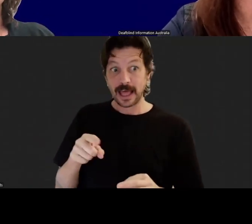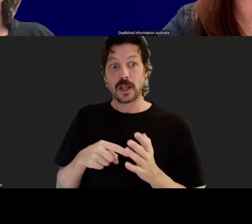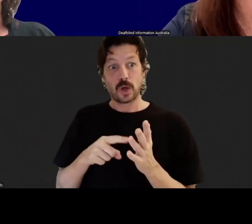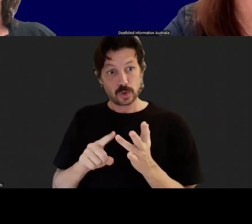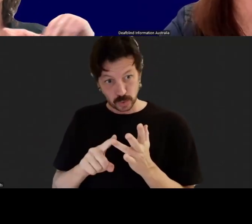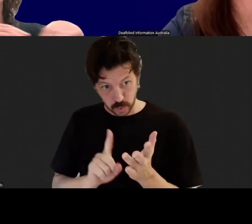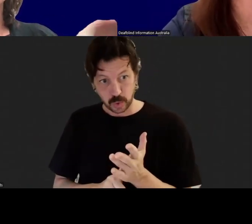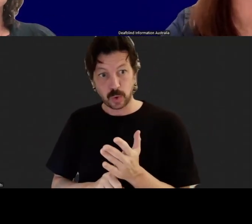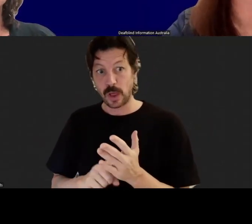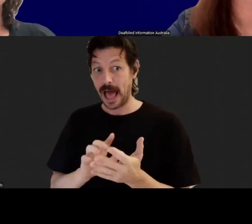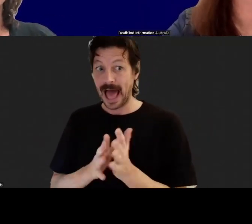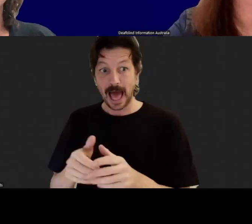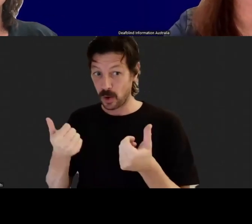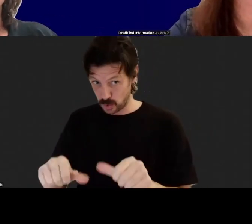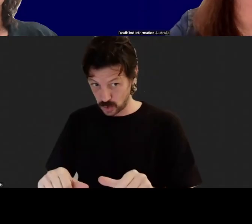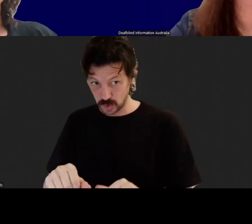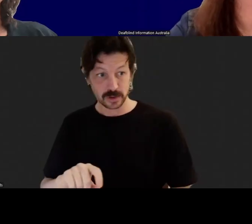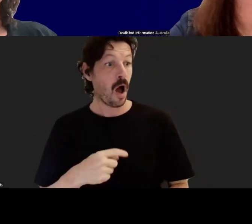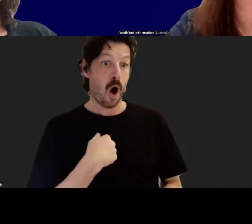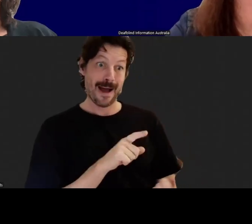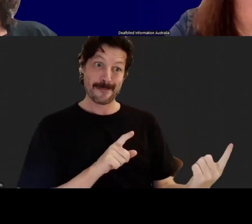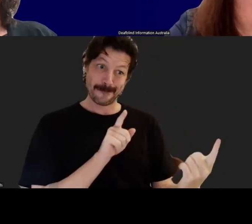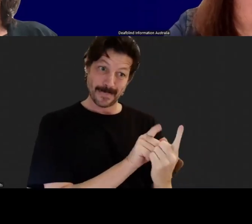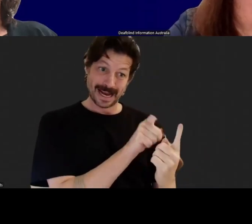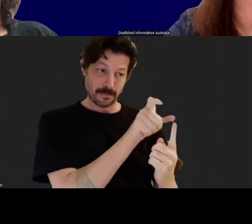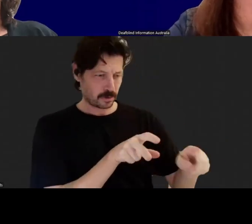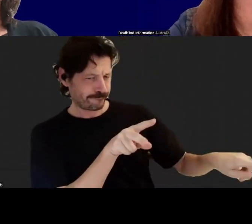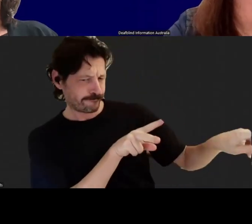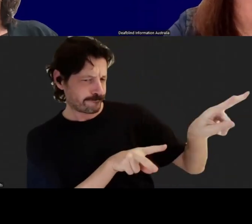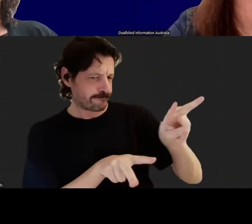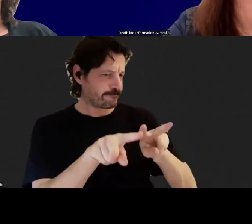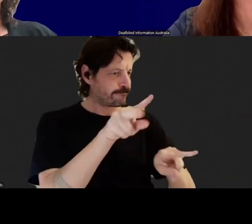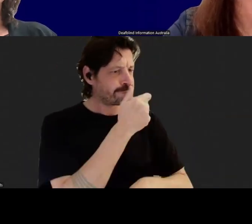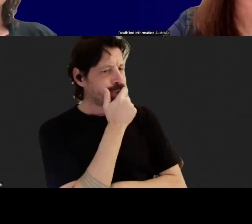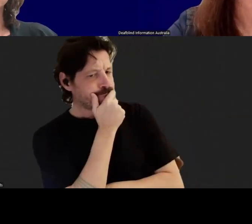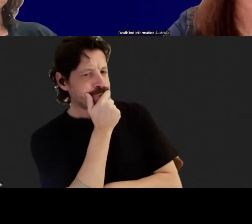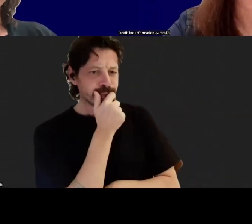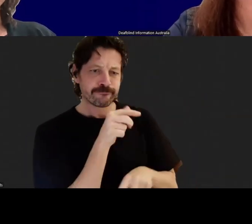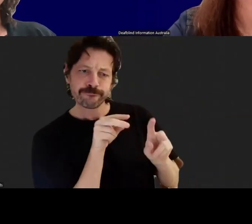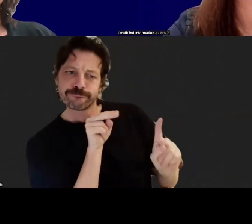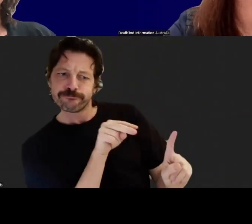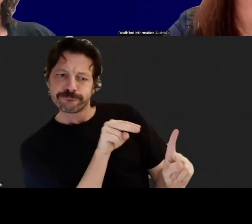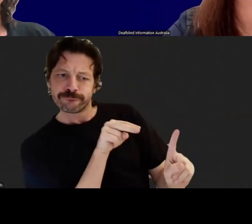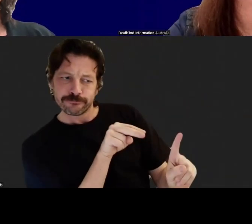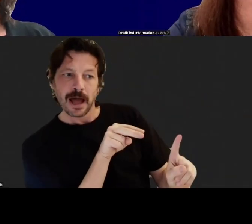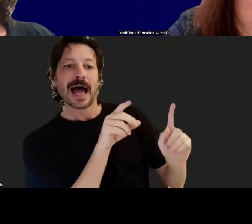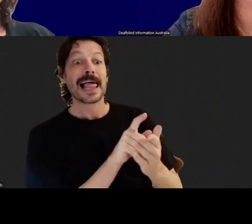the client across all areas, so because there is a lot of interpretation and knowledge involved with